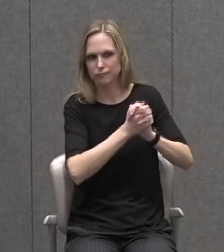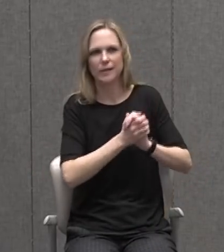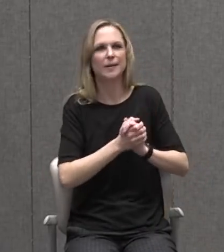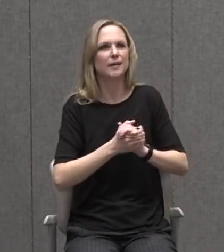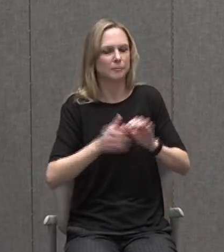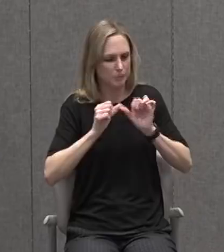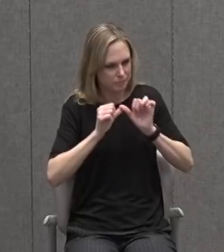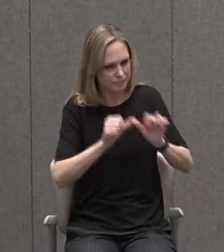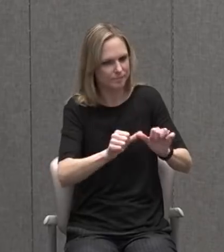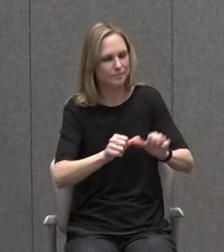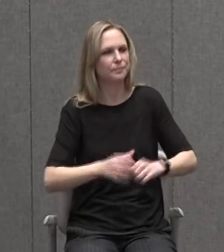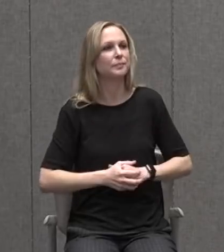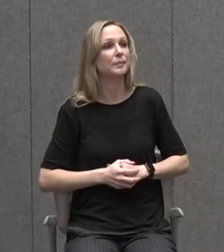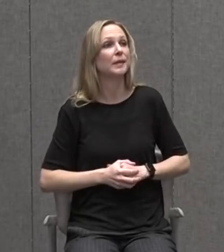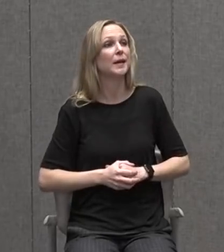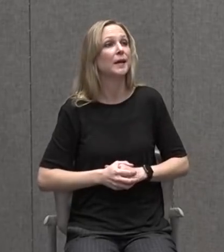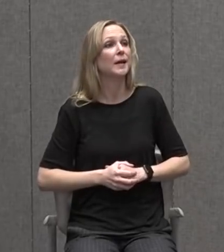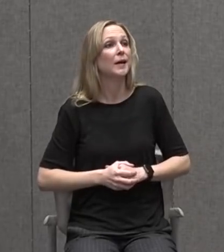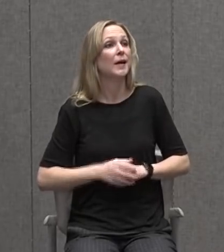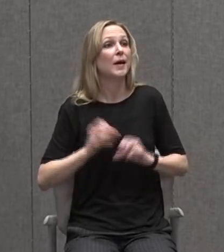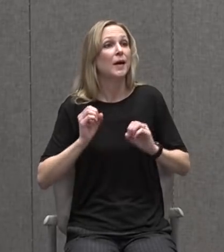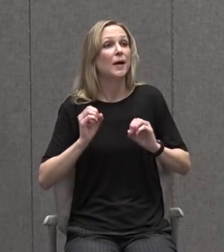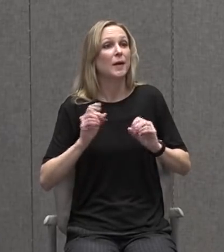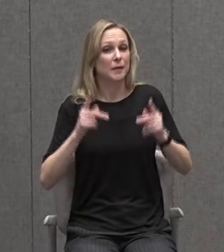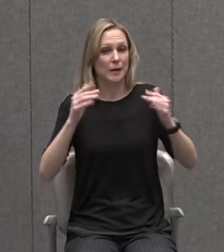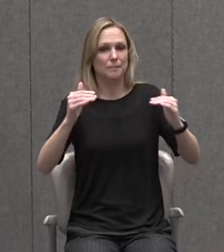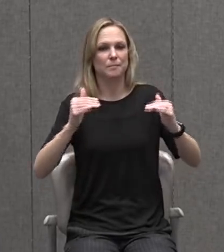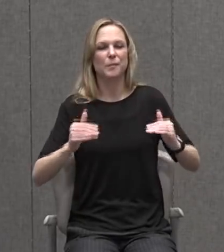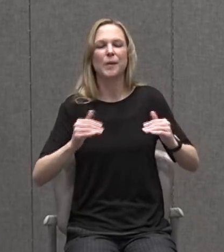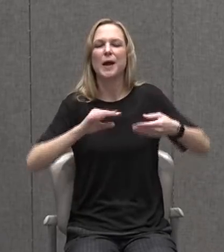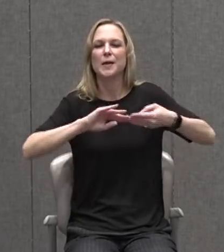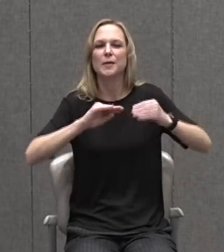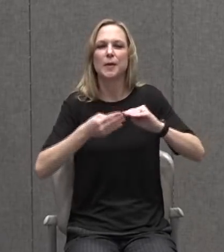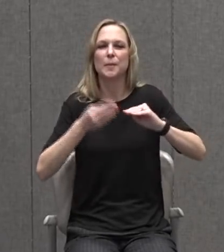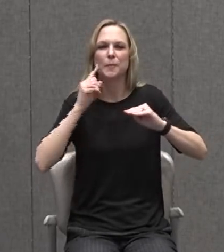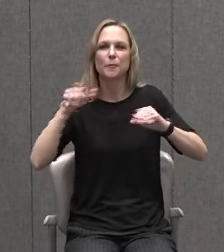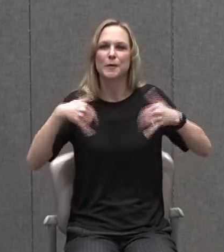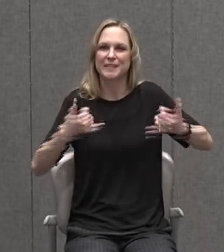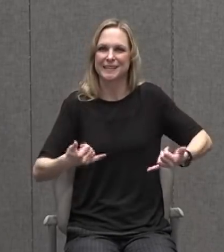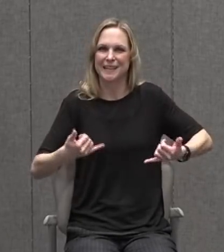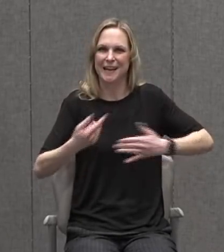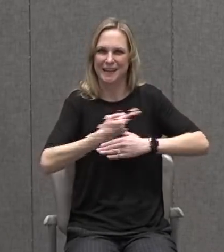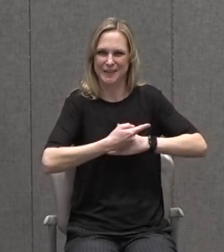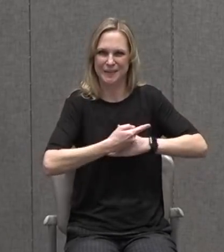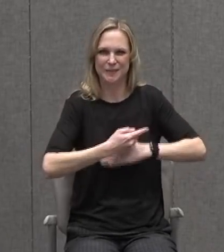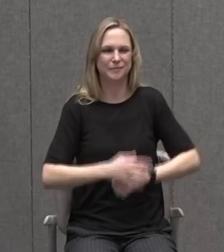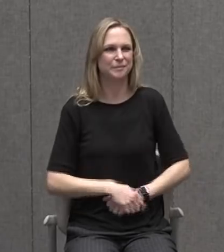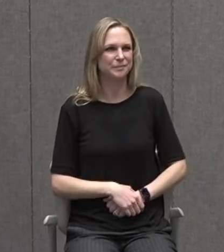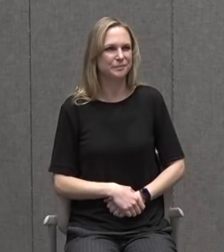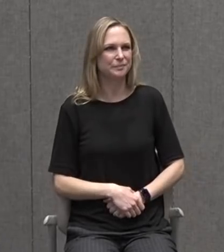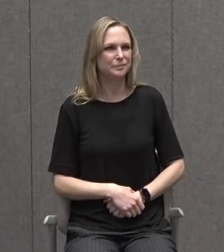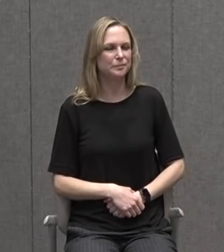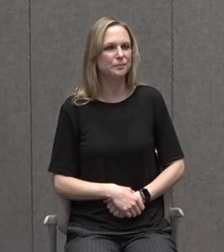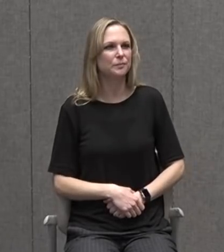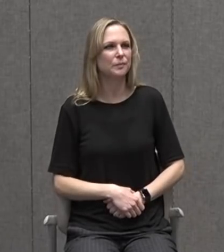All right, well, we have a number of the day today. Let me go ahead and get this number up here, it is 39,